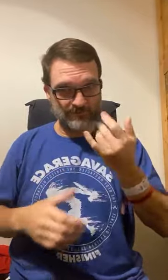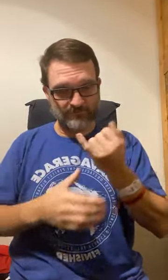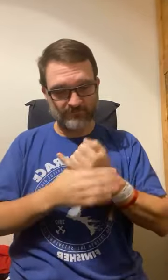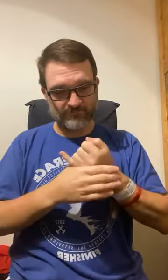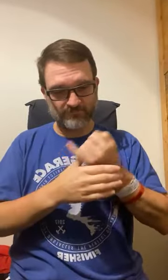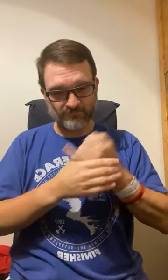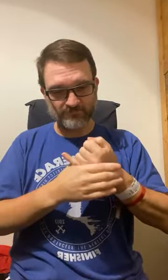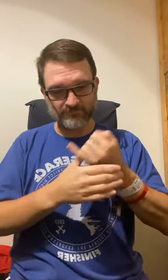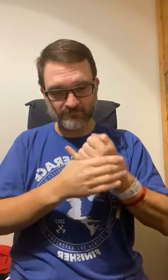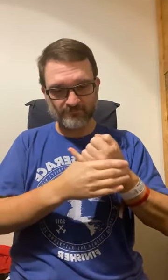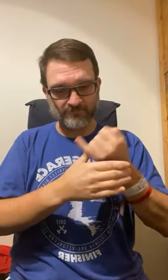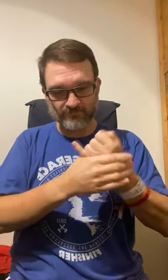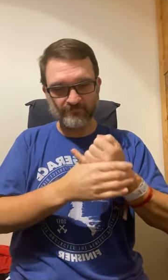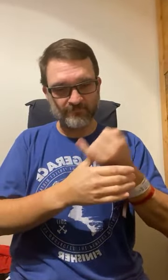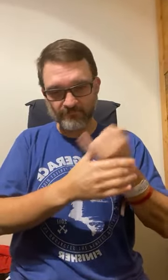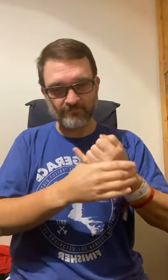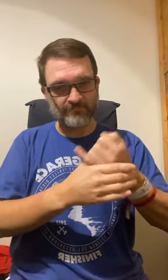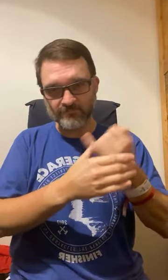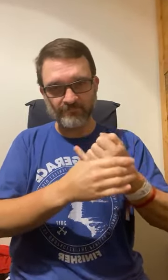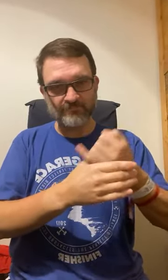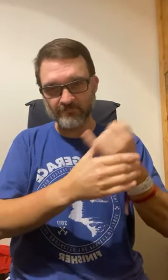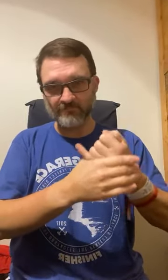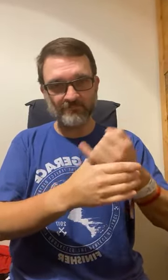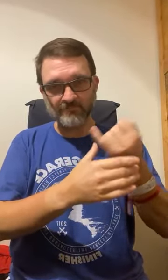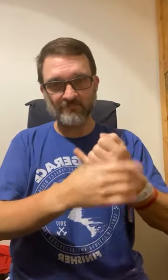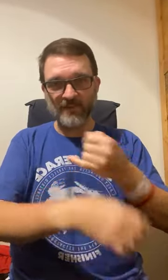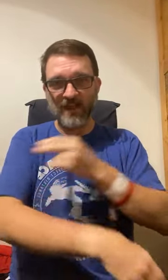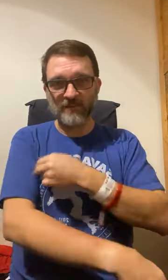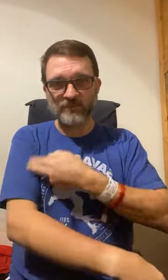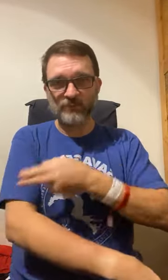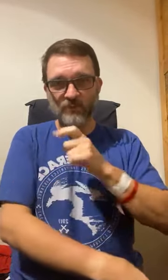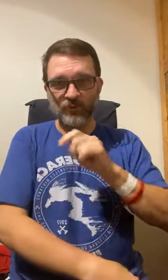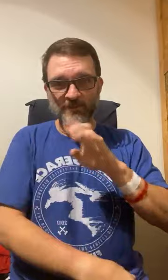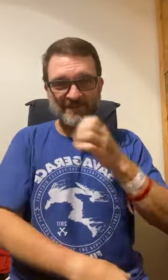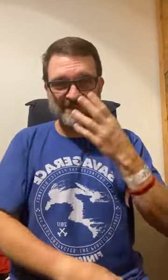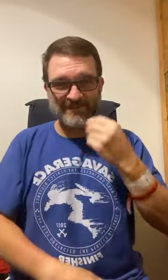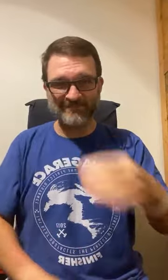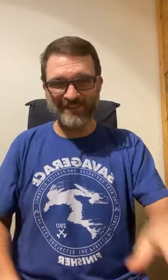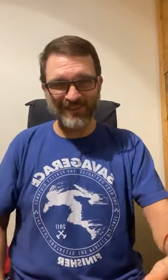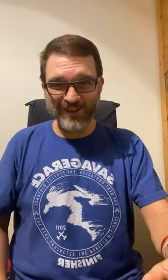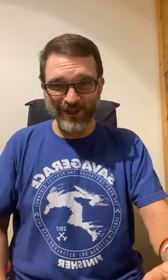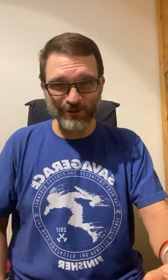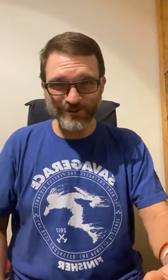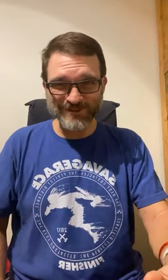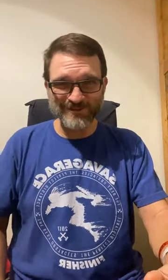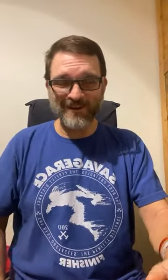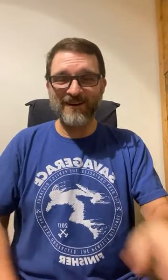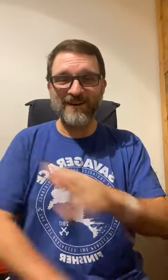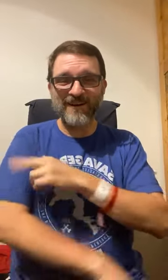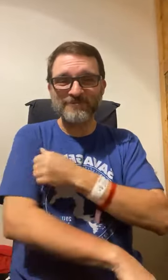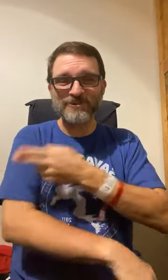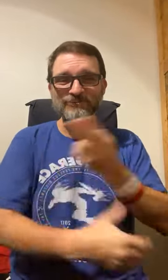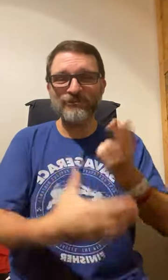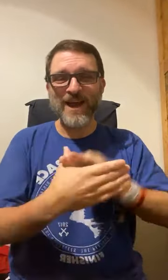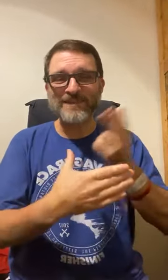As you can see, I did not get much sleep with all these interruptions. The hospital is supposed to be sleeping. But no